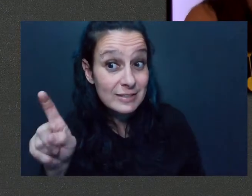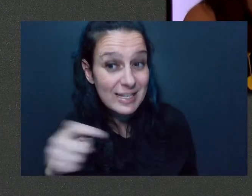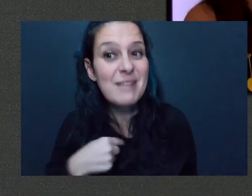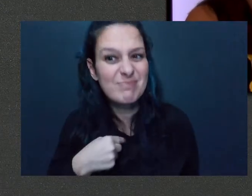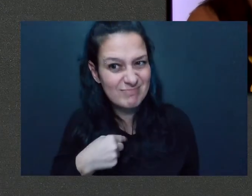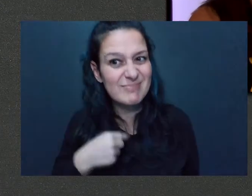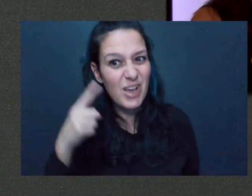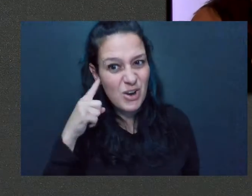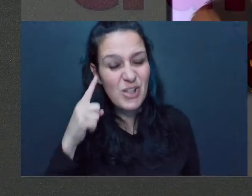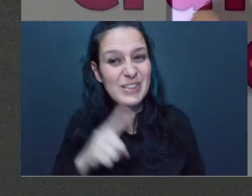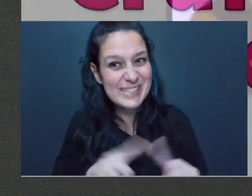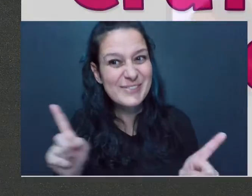I did.